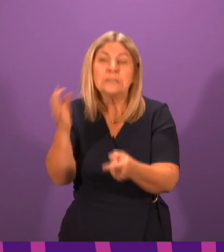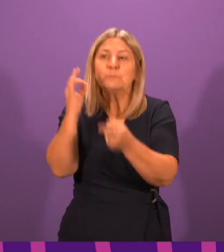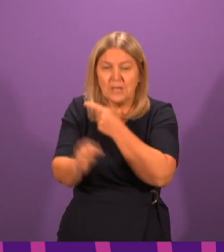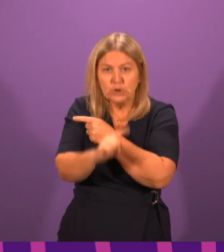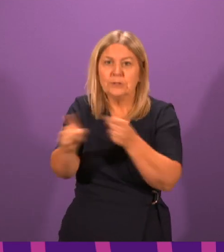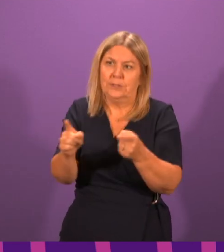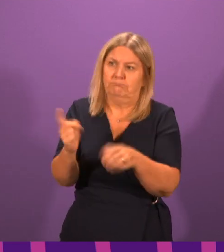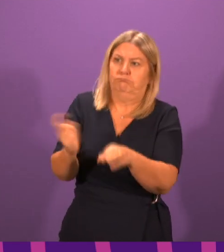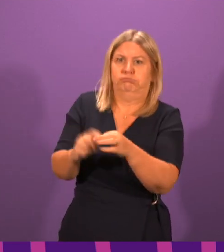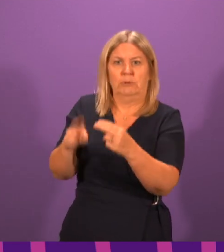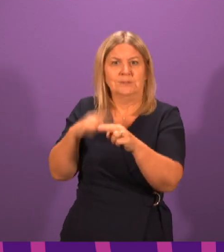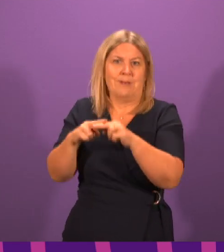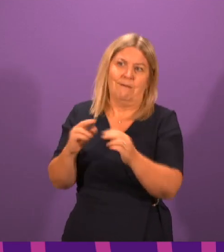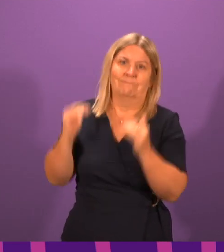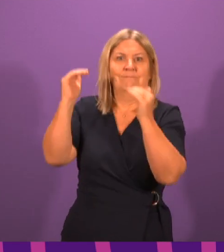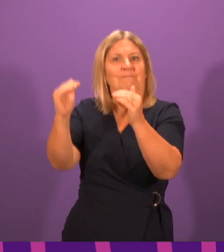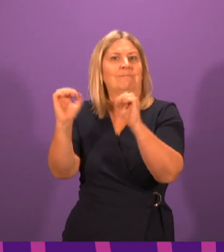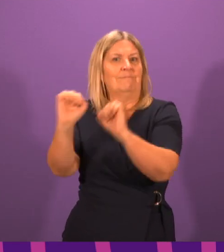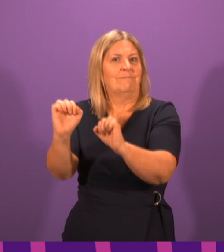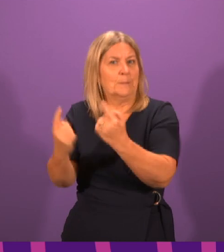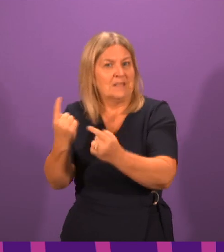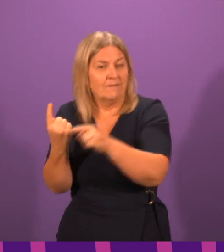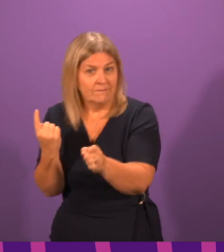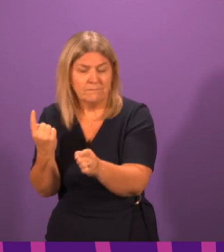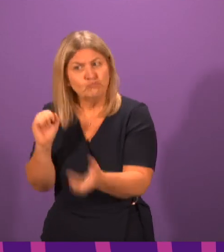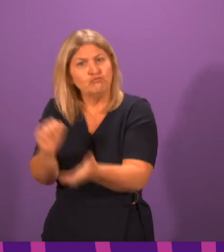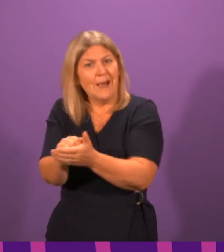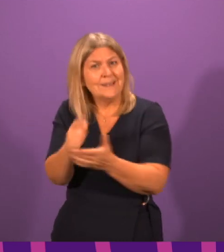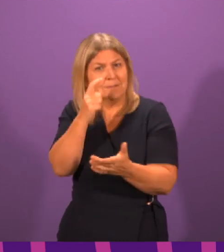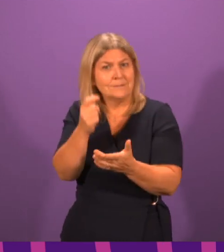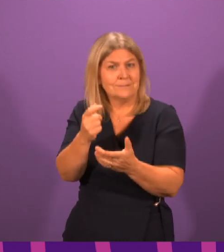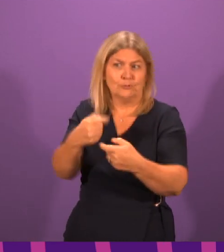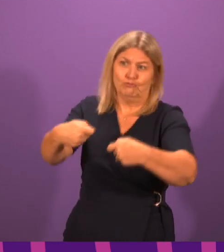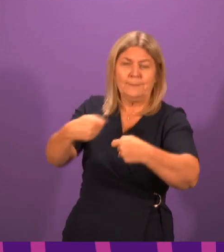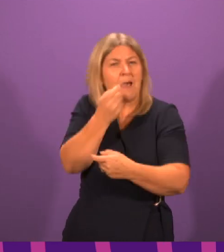qualified paramedics, will be the right and the best place to go and will be more local.